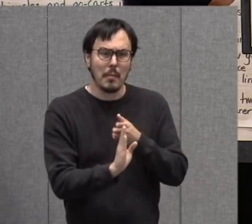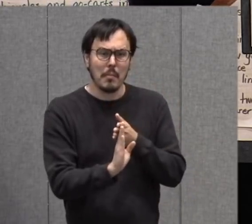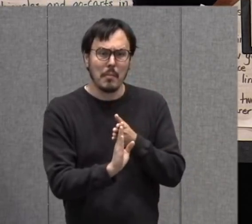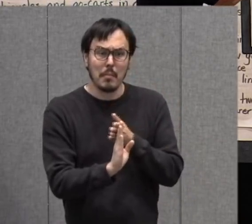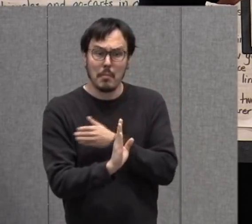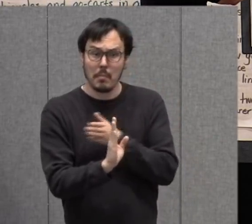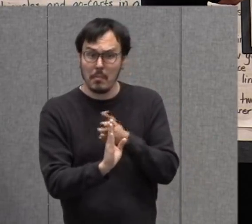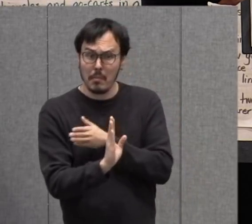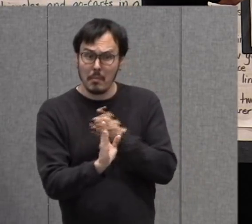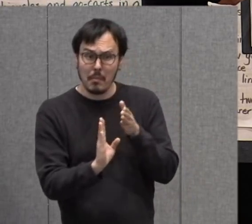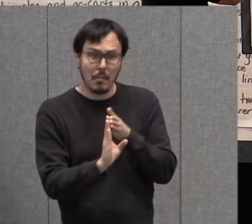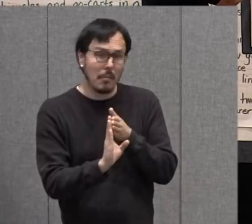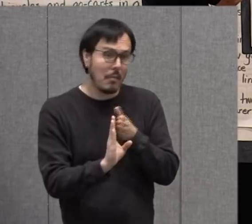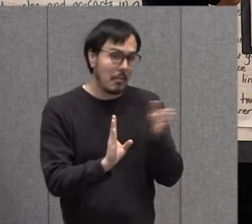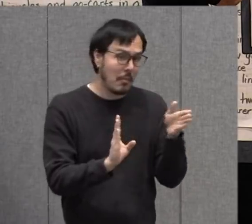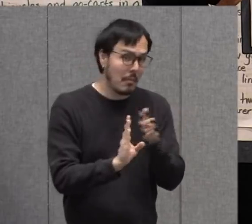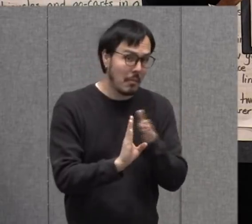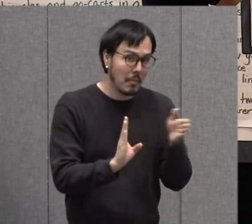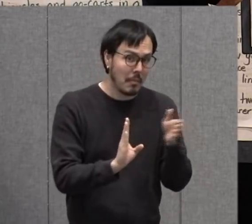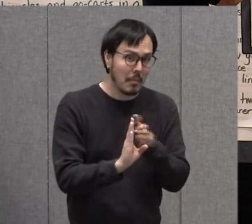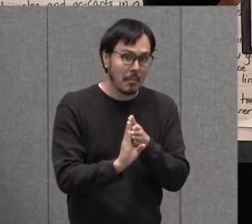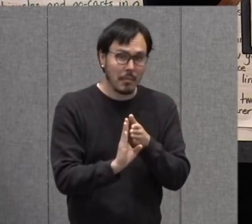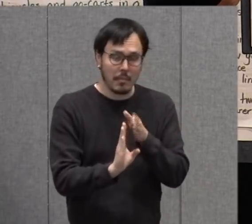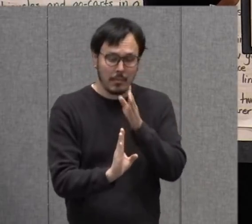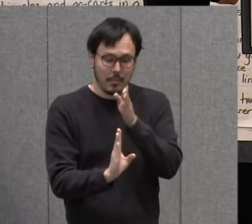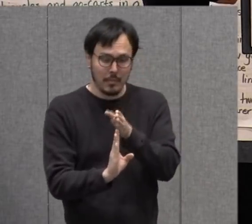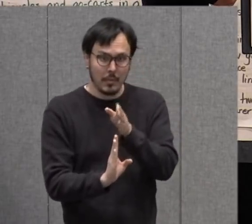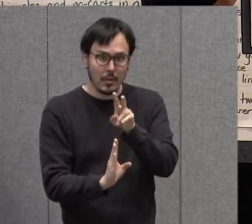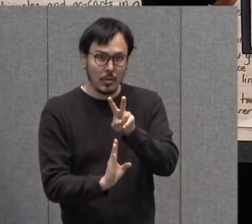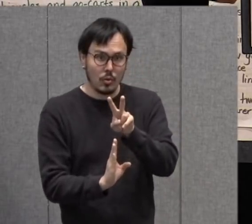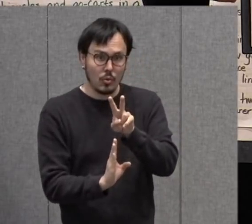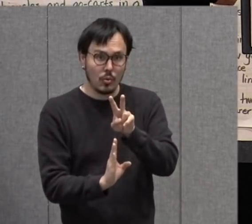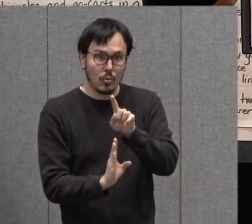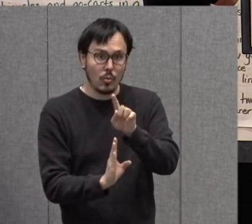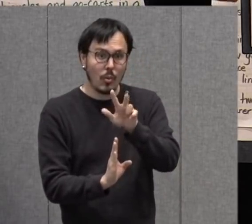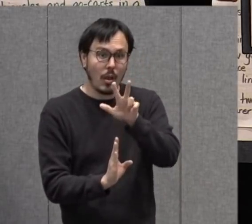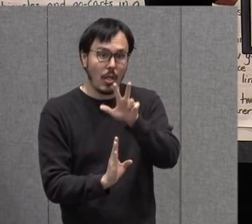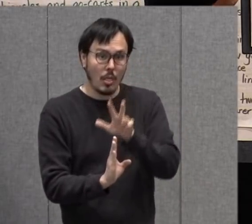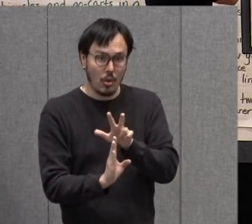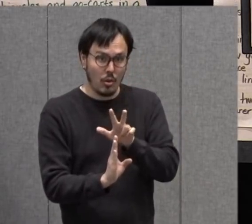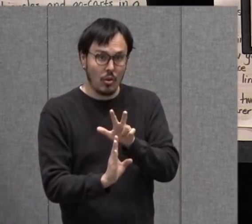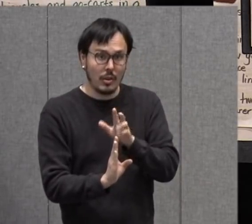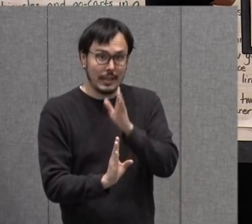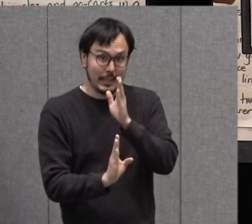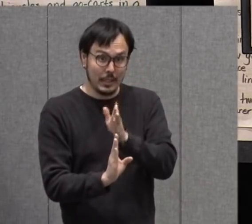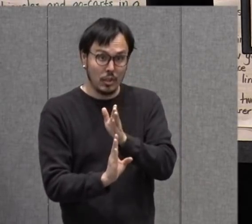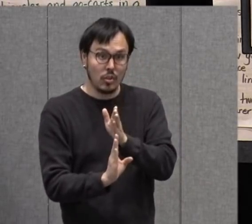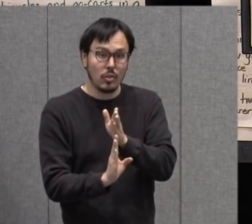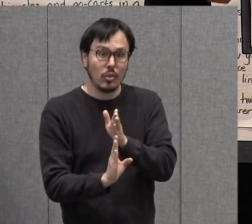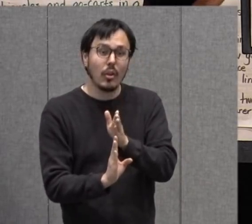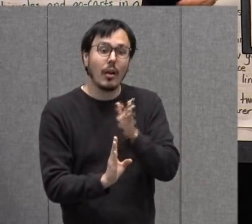So, two and one third is here so two would be somewhere right over here, right.